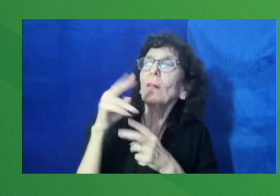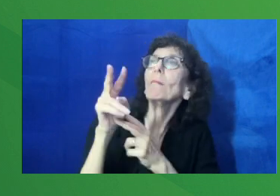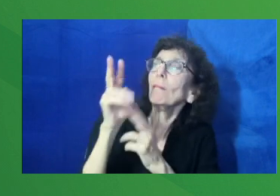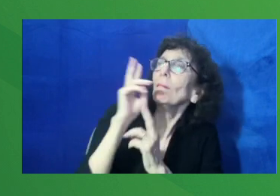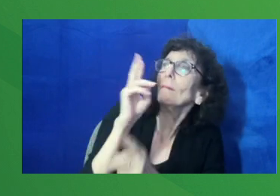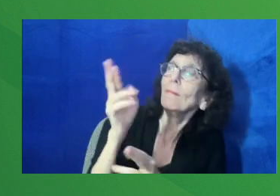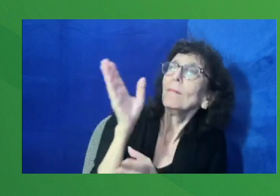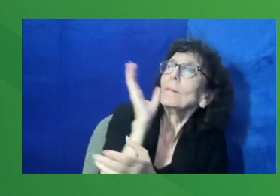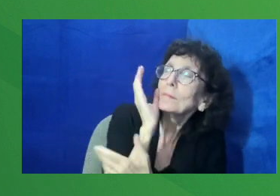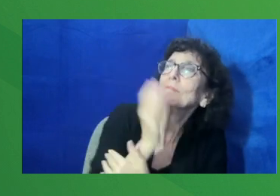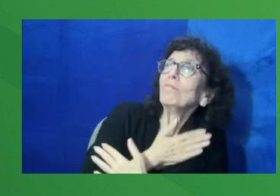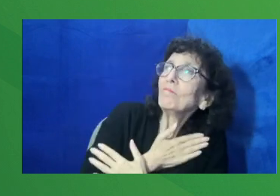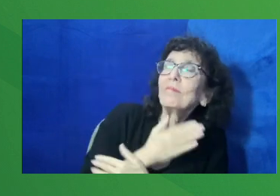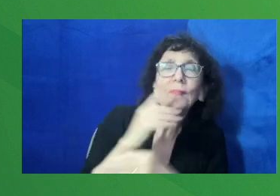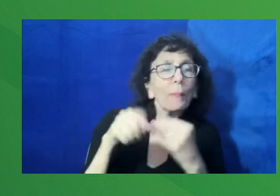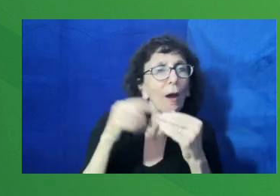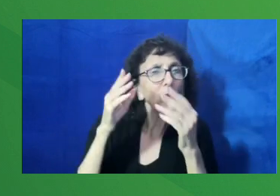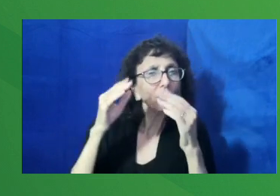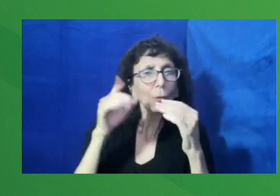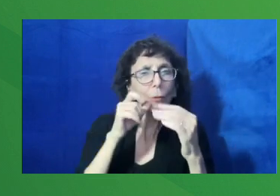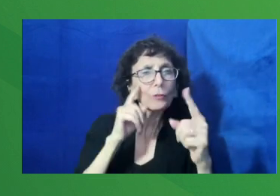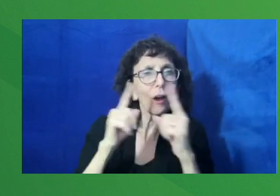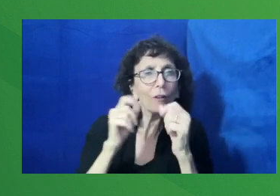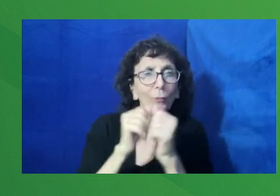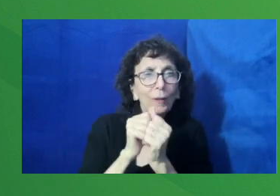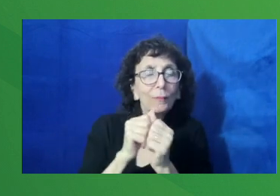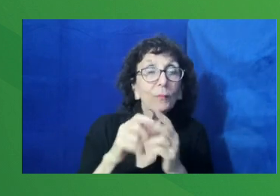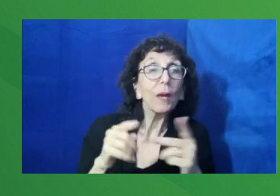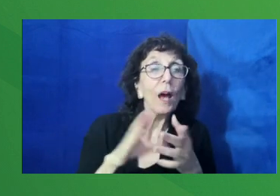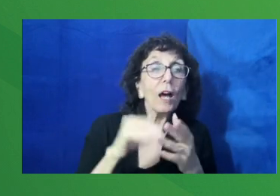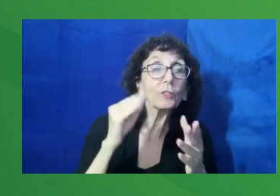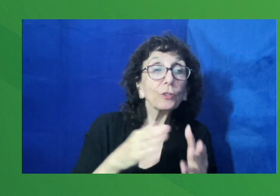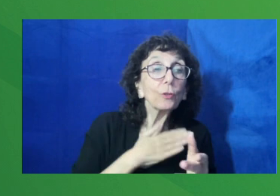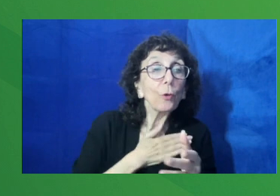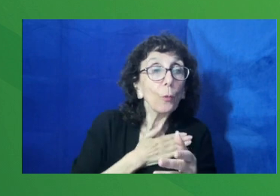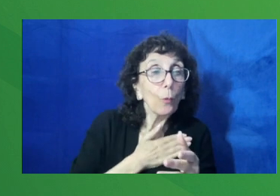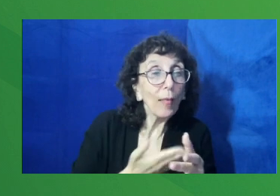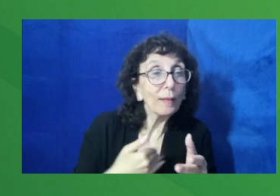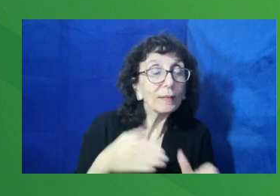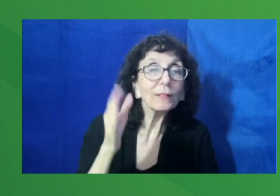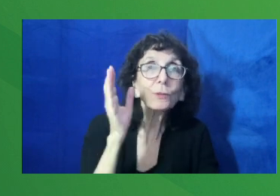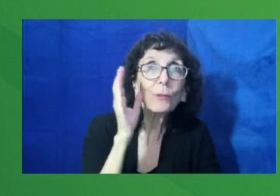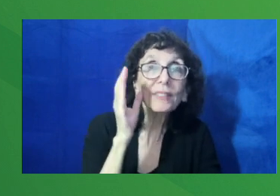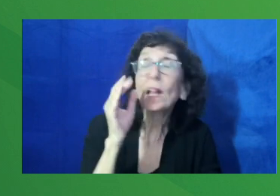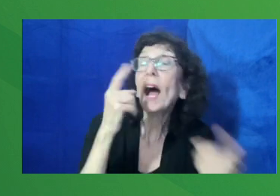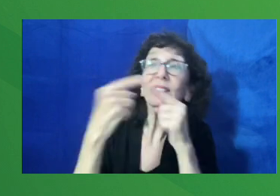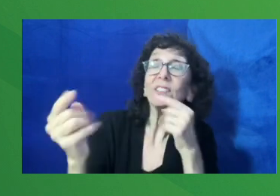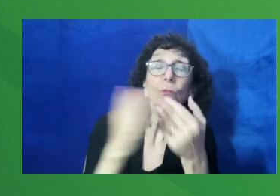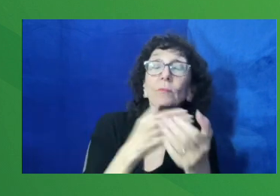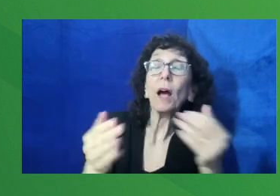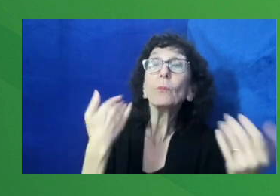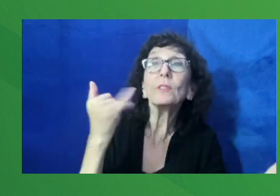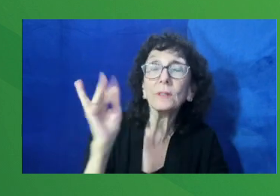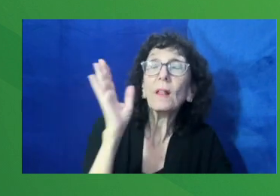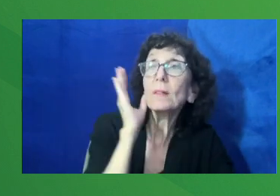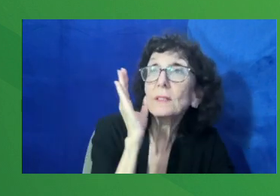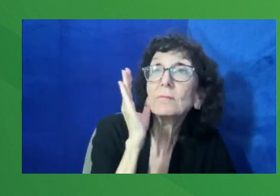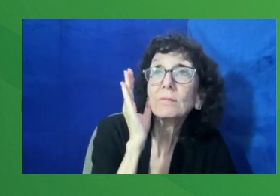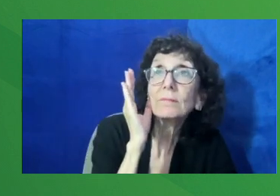And then also a significant increase in student willingness to listen to their colleagues with whom they disagree. That's important. So, we're talking about controversial issues